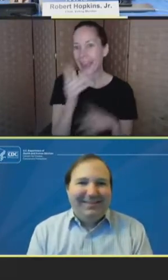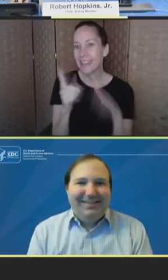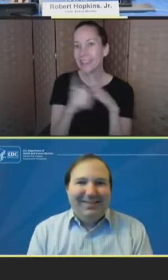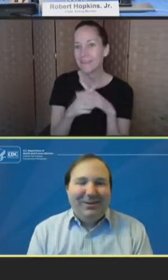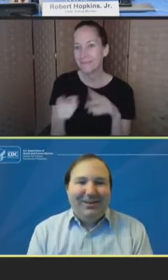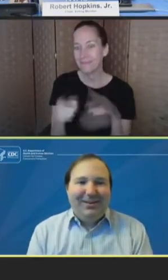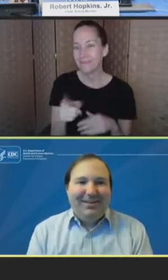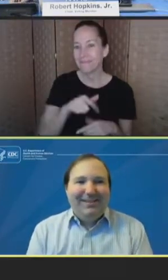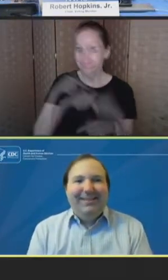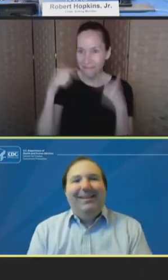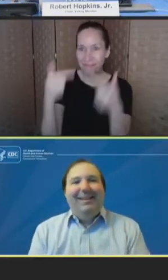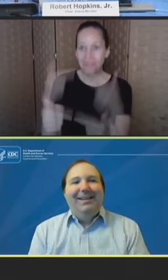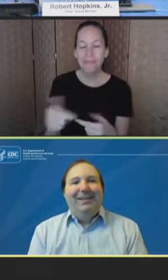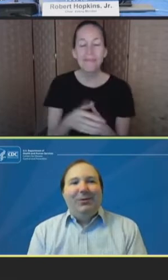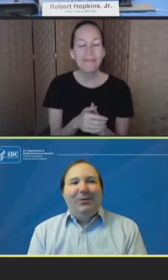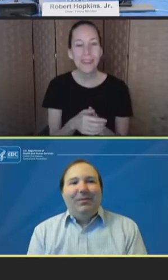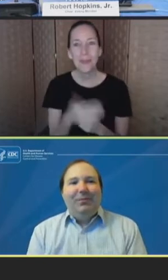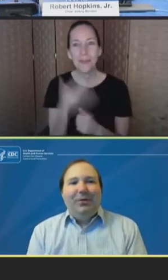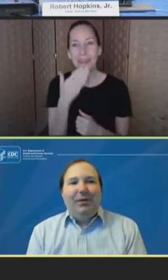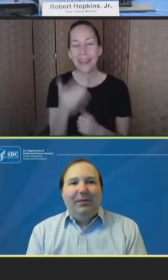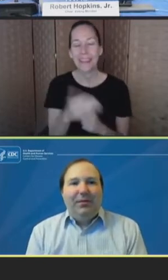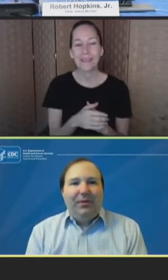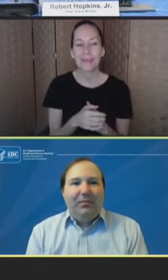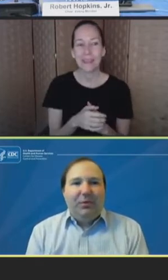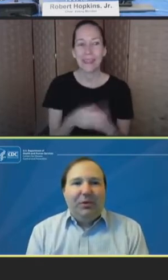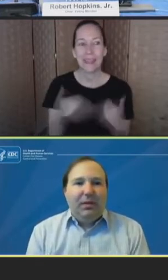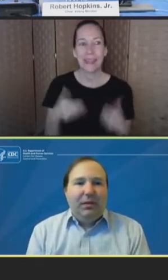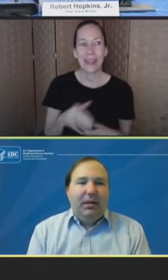Jonathan Duffy: All right. Thanks. So I'm Jonathan Duffy. I'm presenting